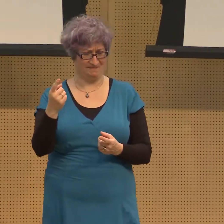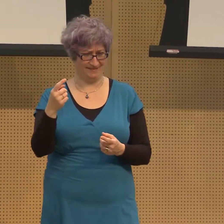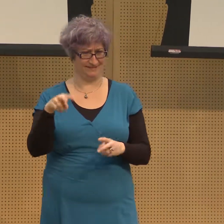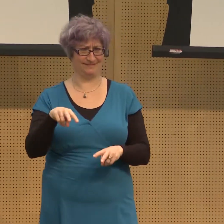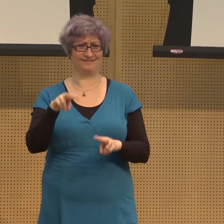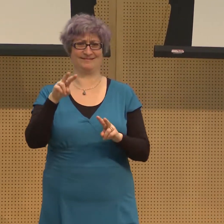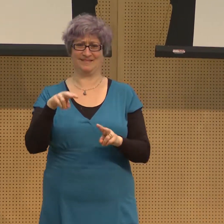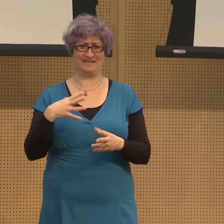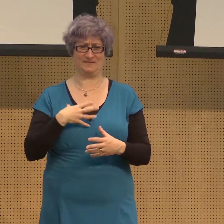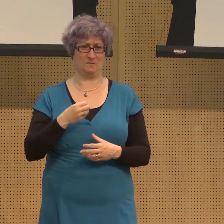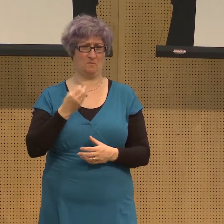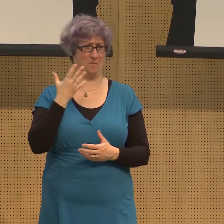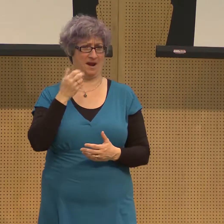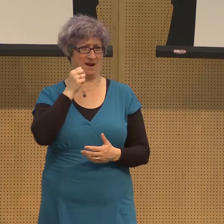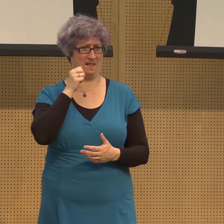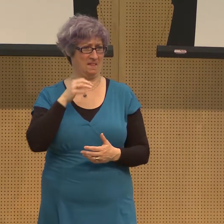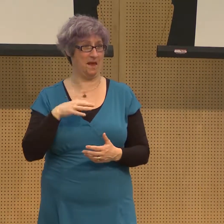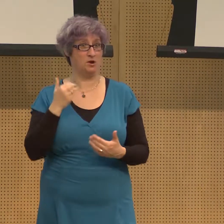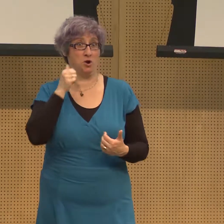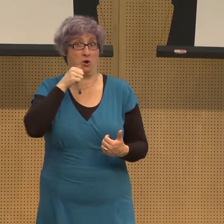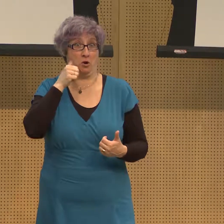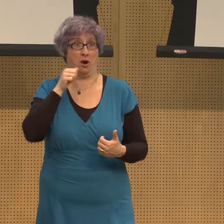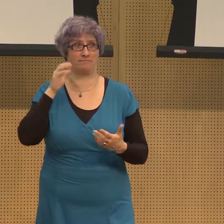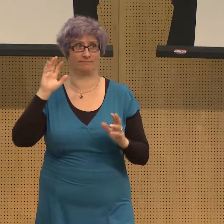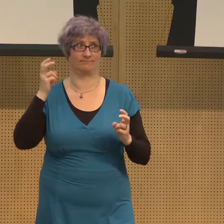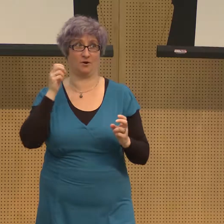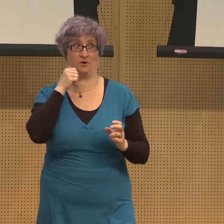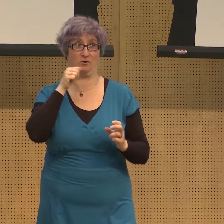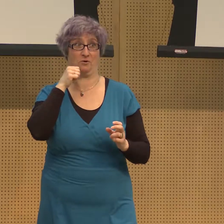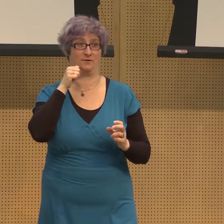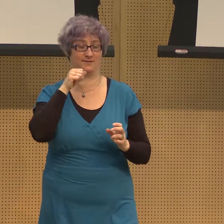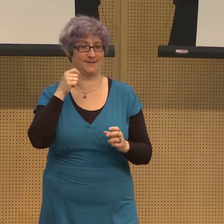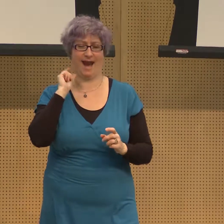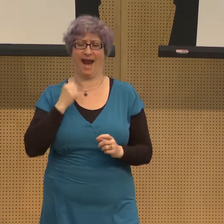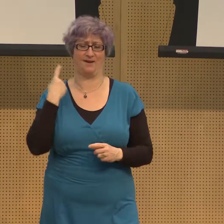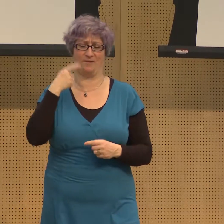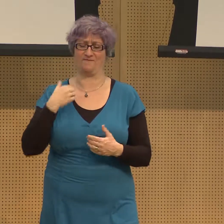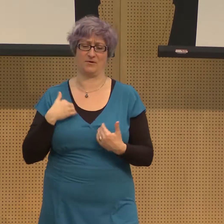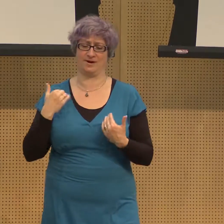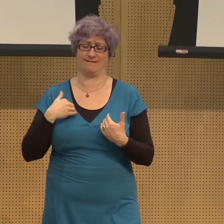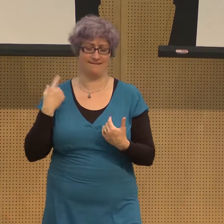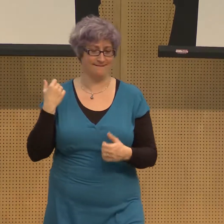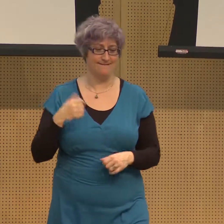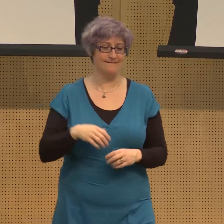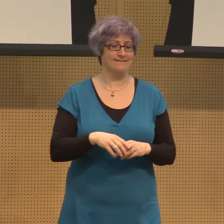And, uh...we would get this look, because we were some, you know, white girls at the time.